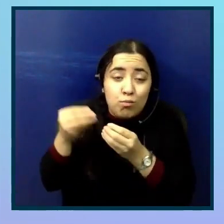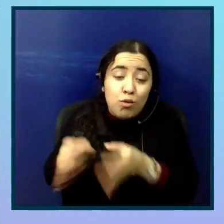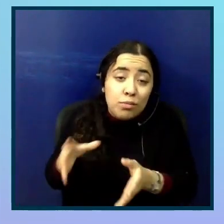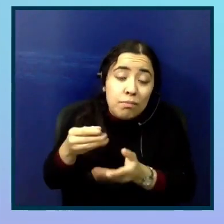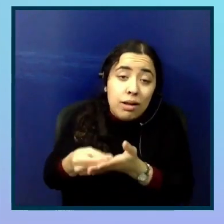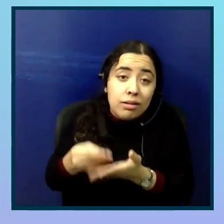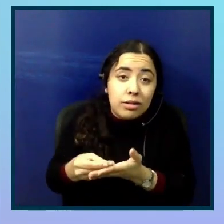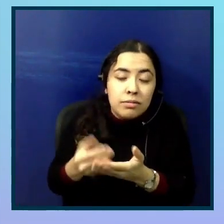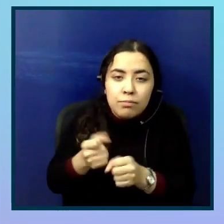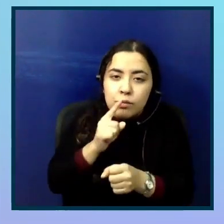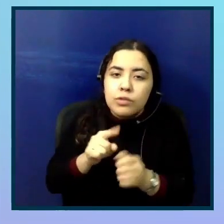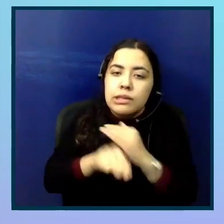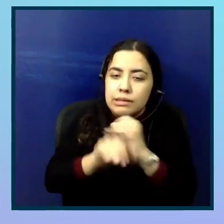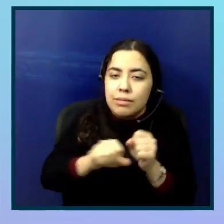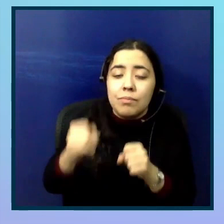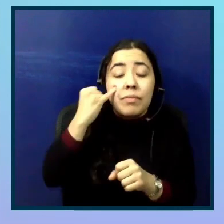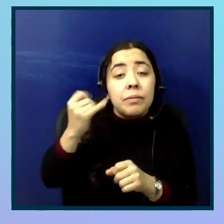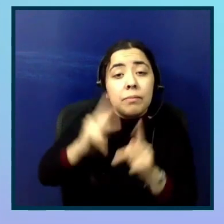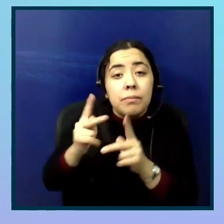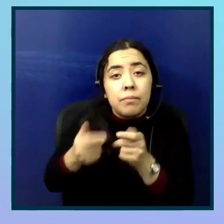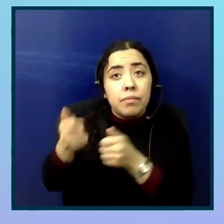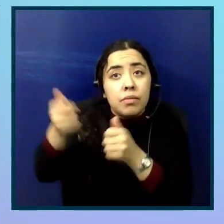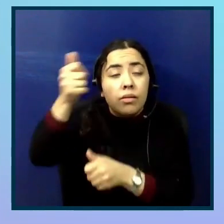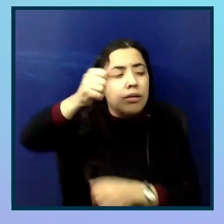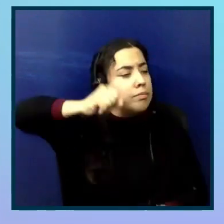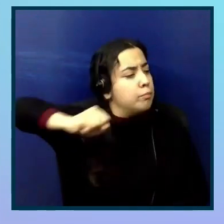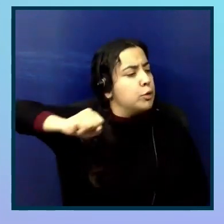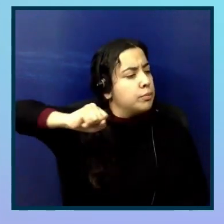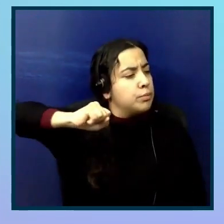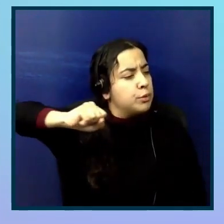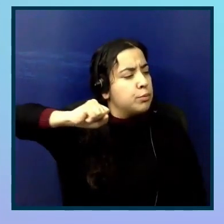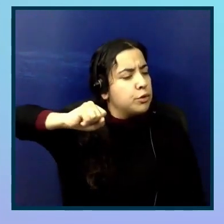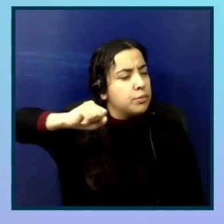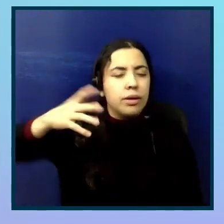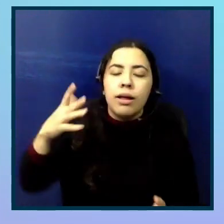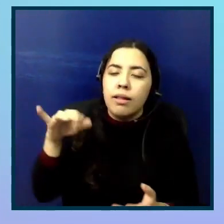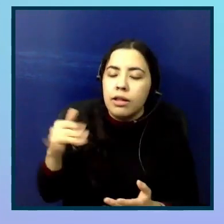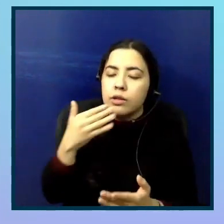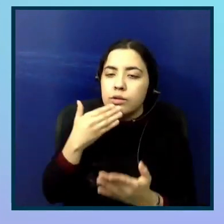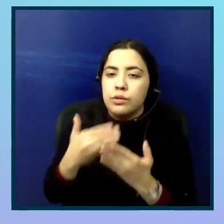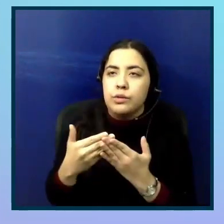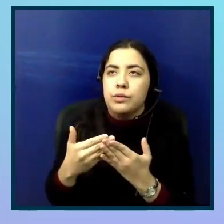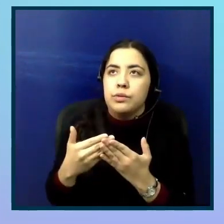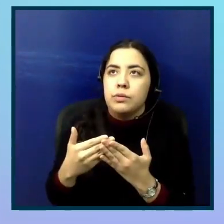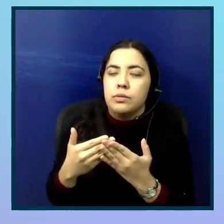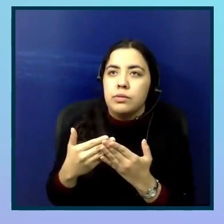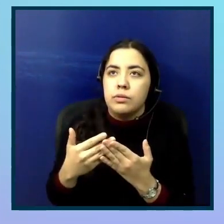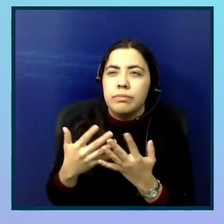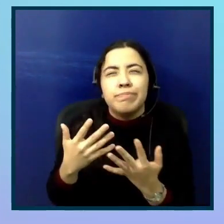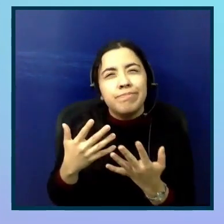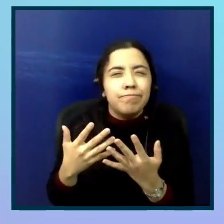if you're getting a lot of pushback from leadership, that's always like a good angle, an effective angle to bring in.